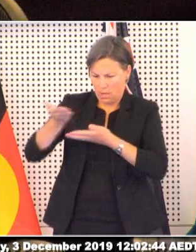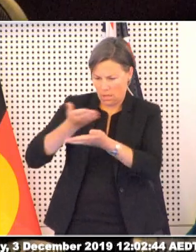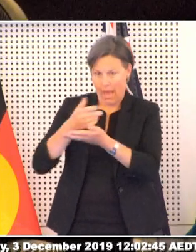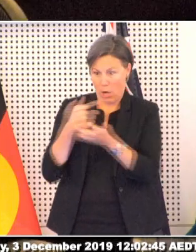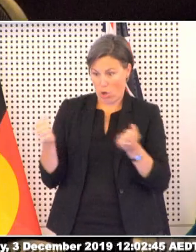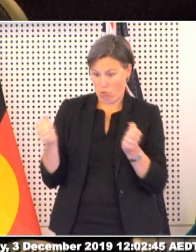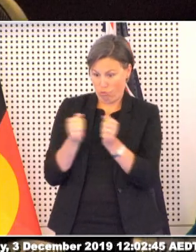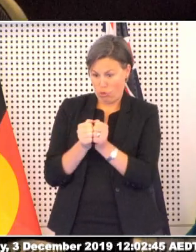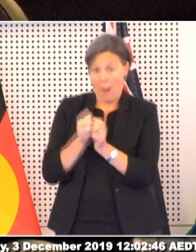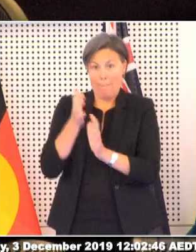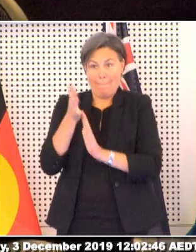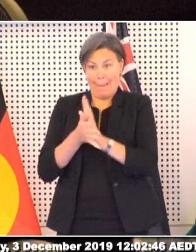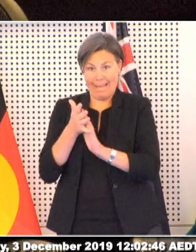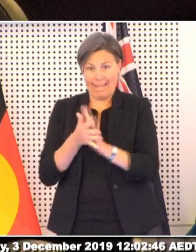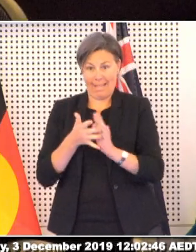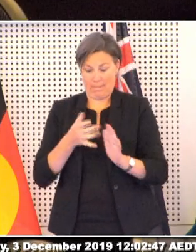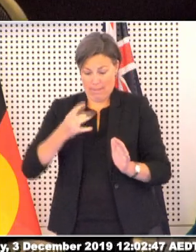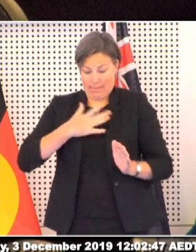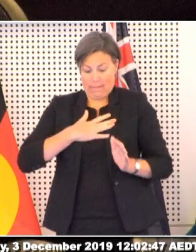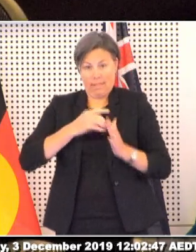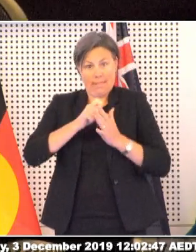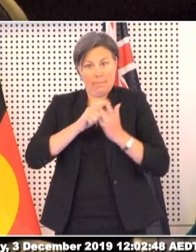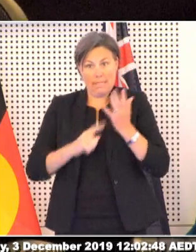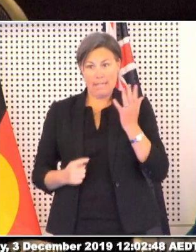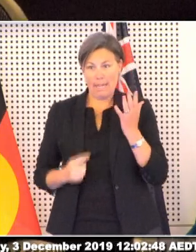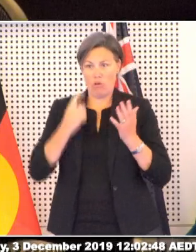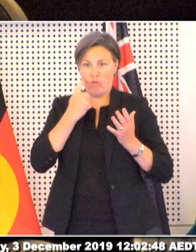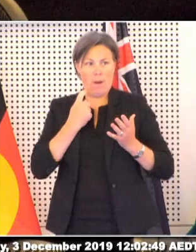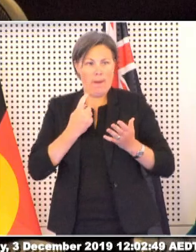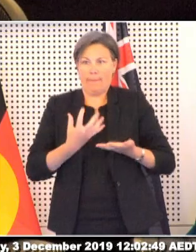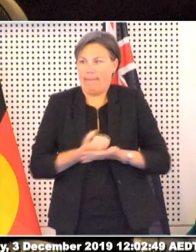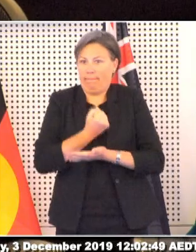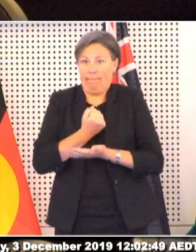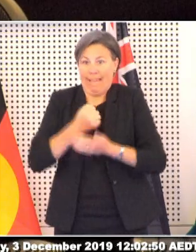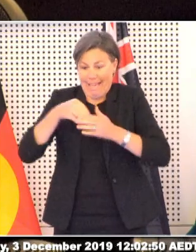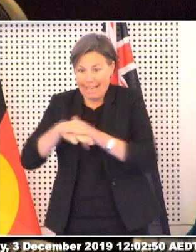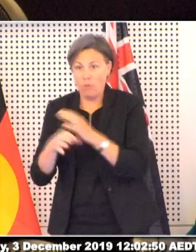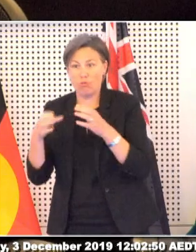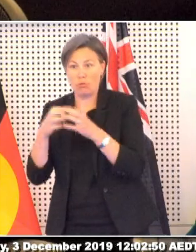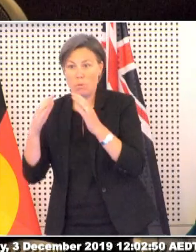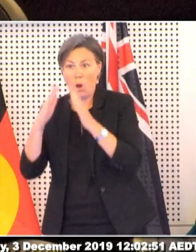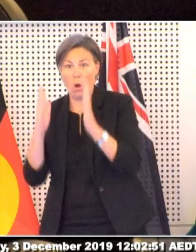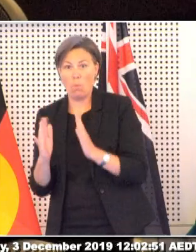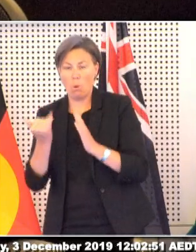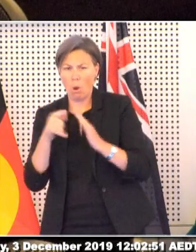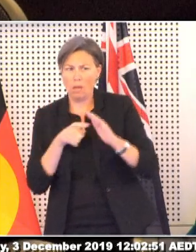themselves took to control their situation in the group home or outside the group home; is that right?